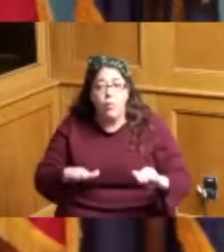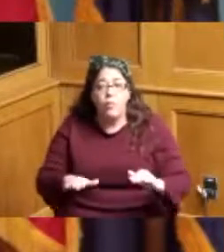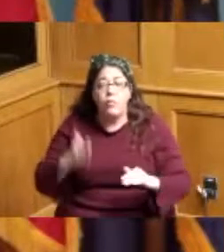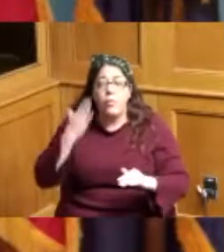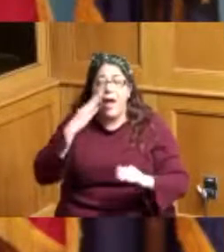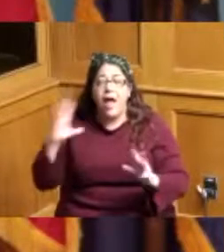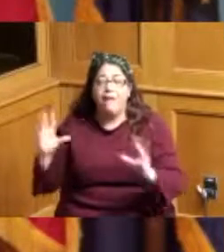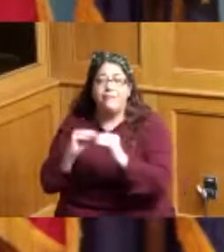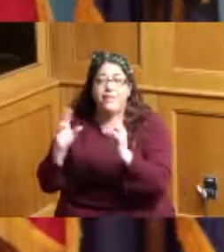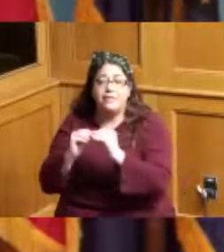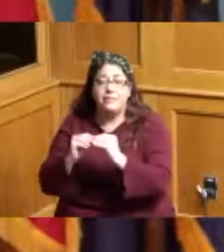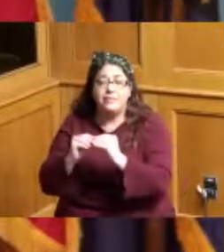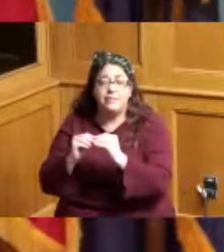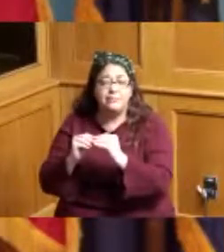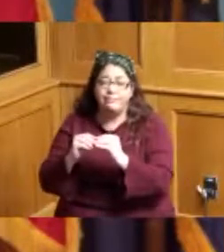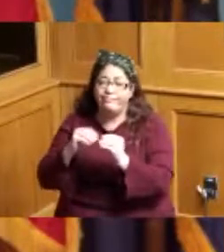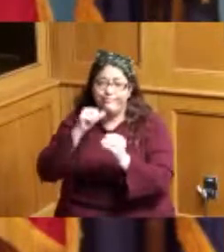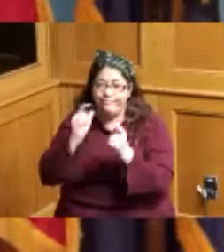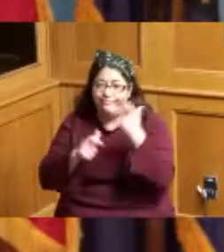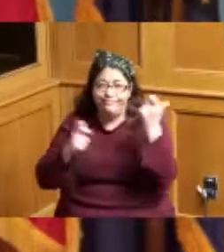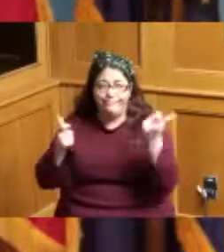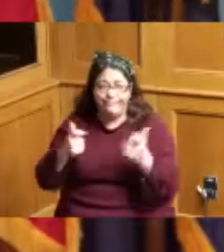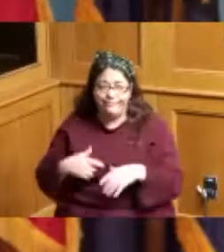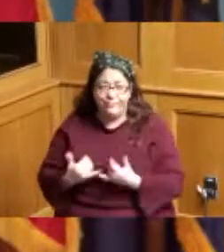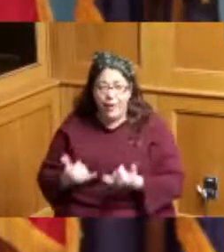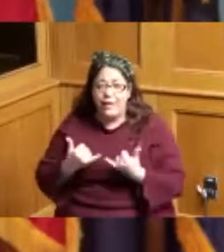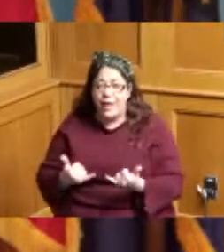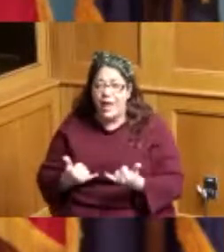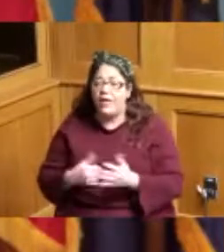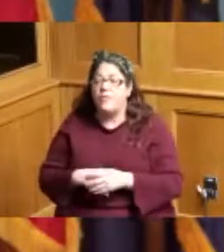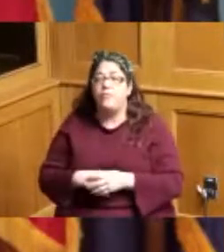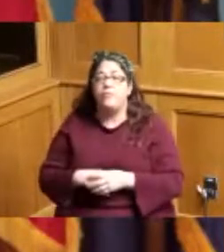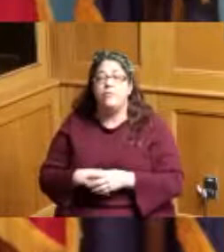are down they are not having conventions we're almost at that area where we were with the red